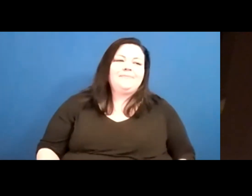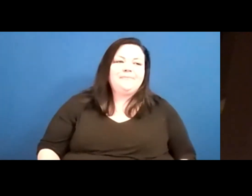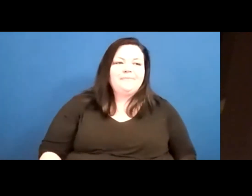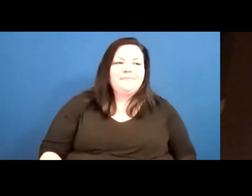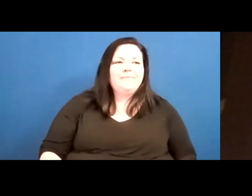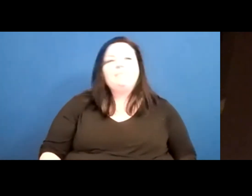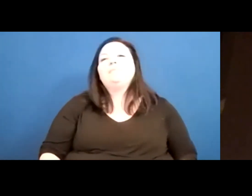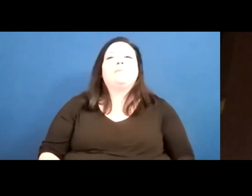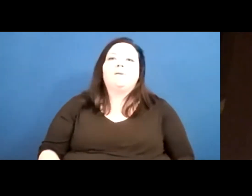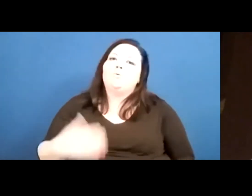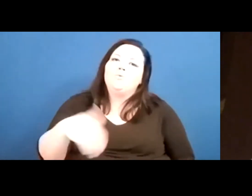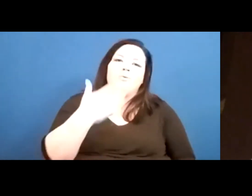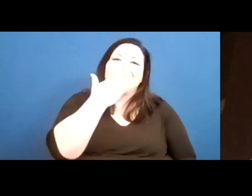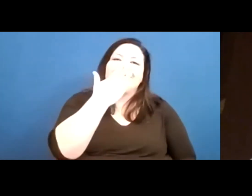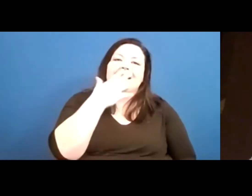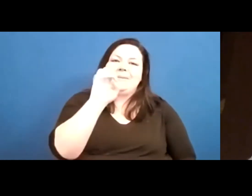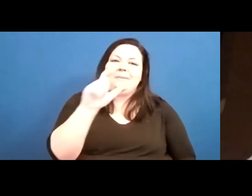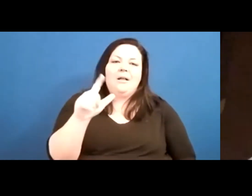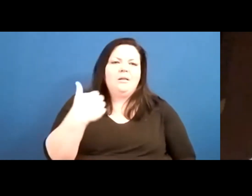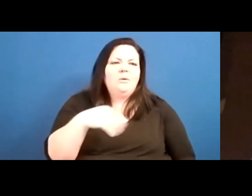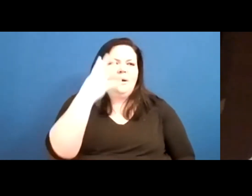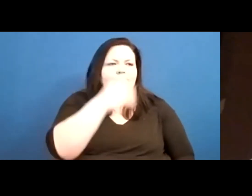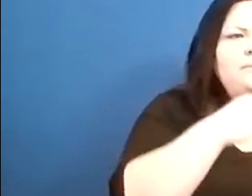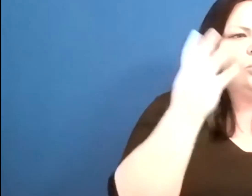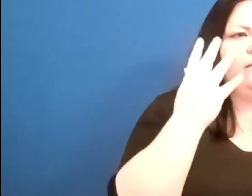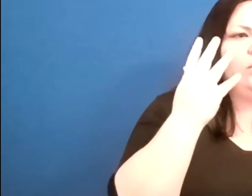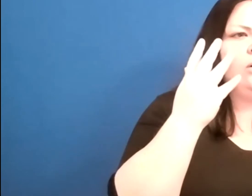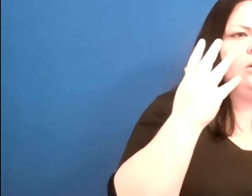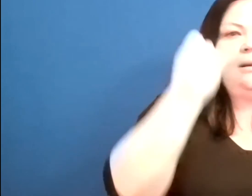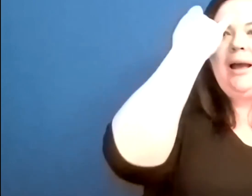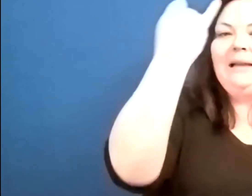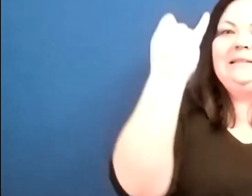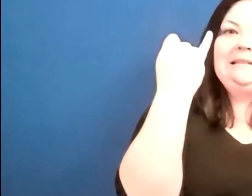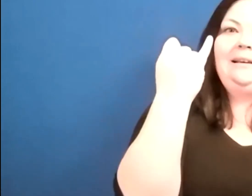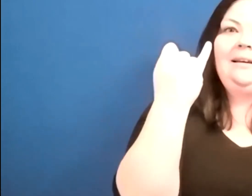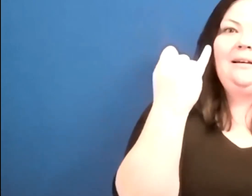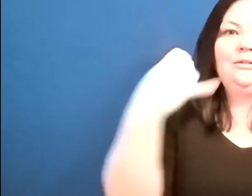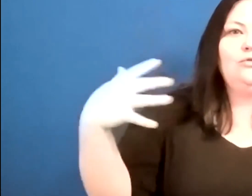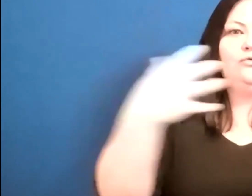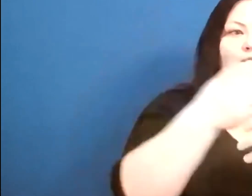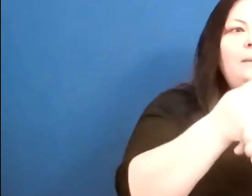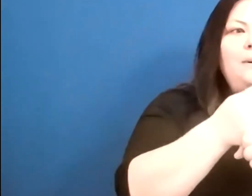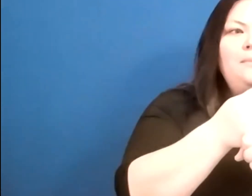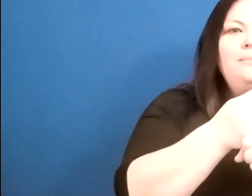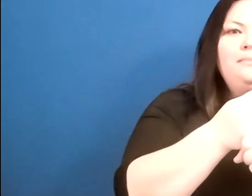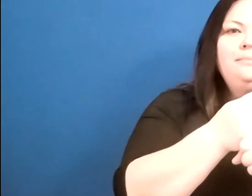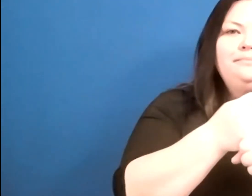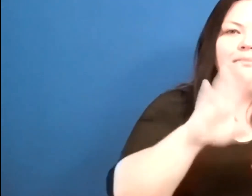Thank you, Mel, and what a beautiful, um, idea to to wrap up an opening reading, um,